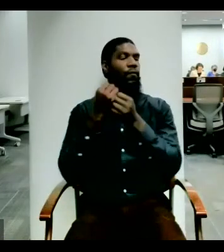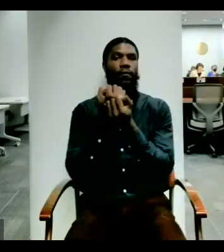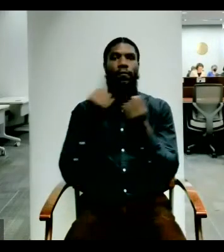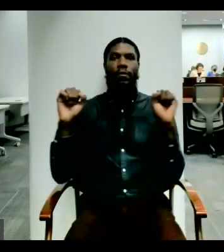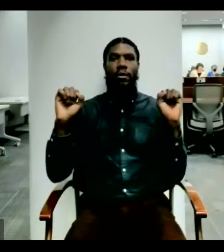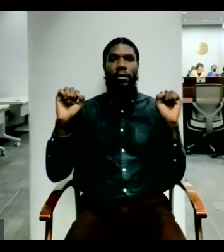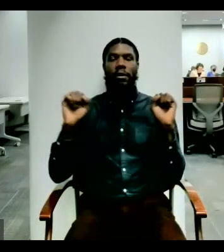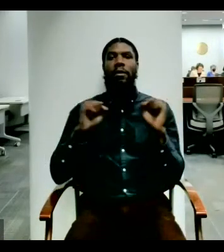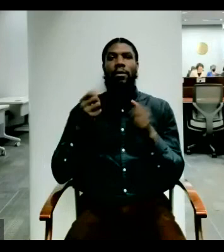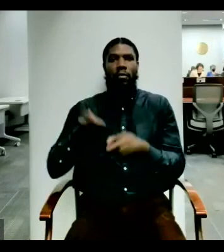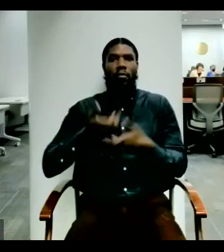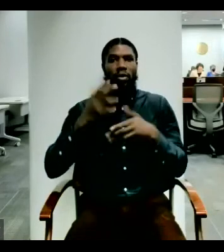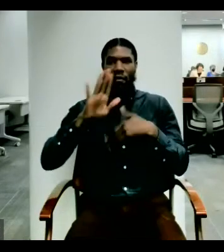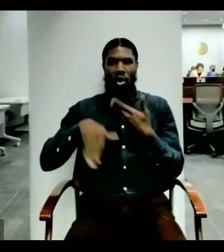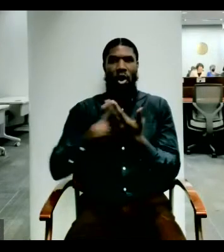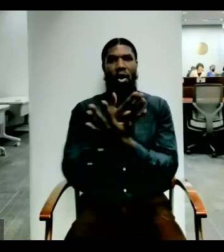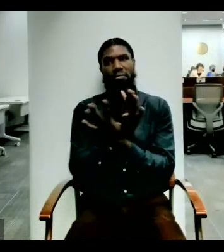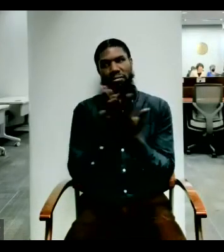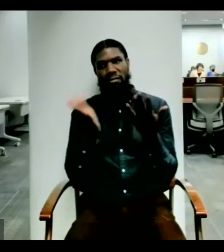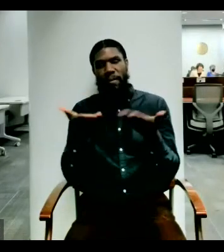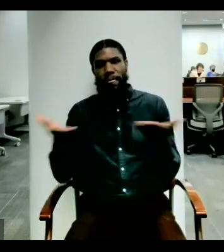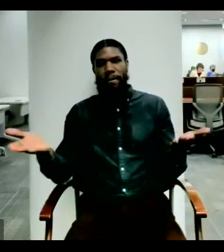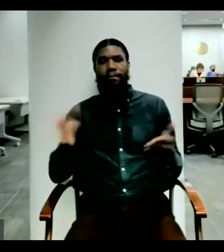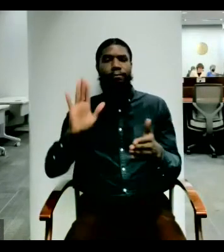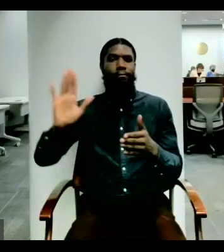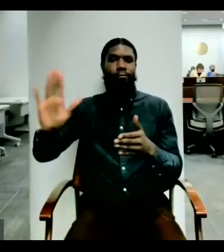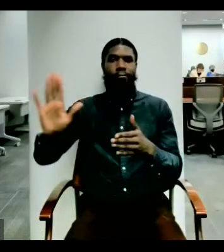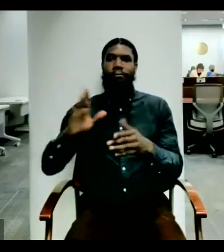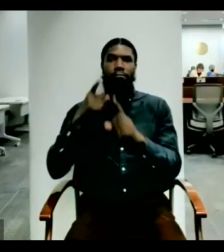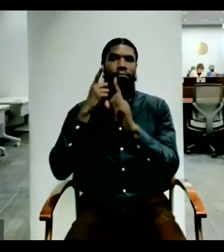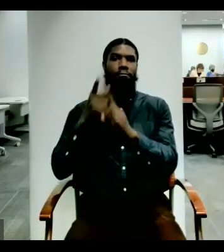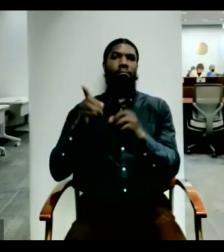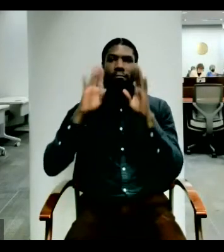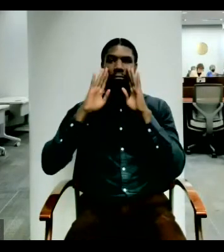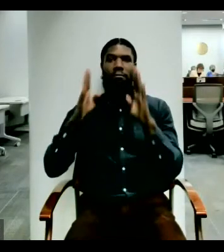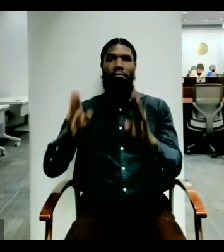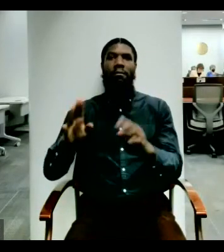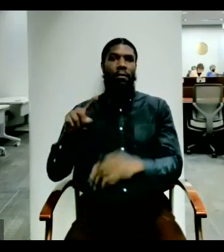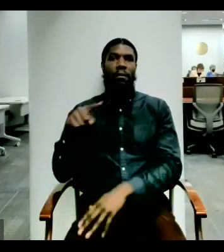Mr. Reaves' practice focuses on First Amendment and appellate litigation. Welcome.